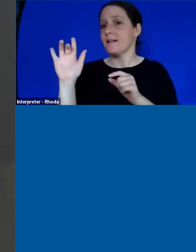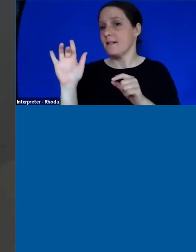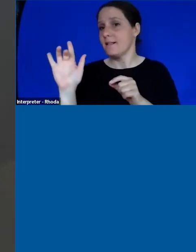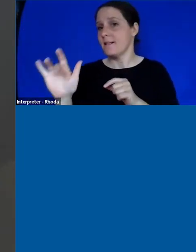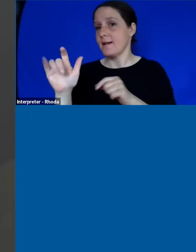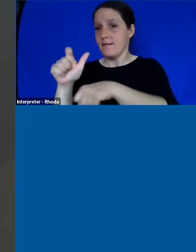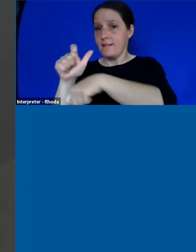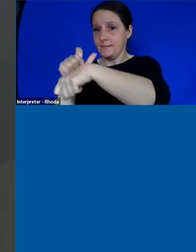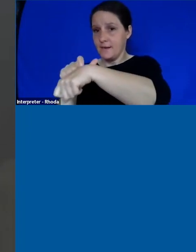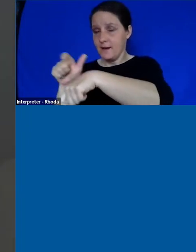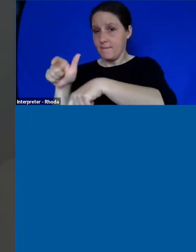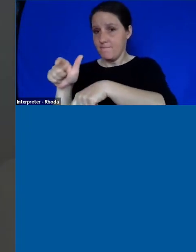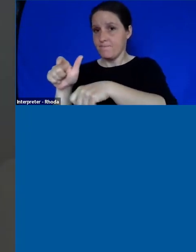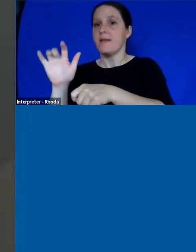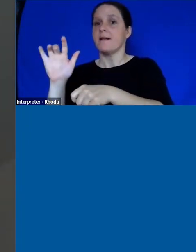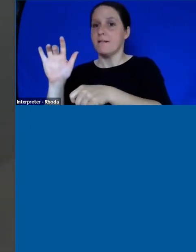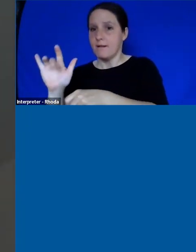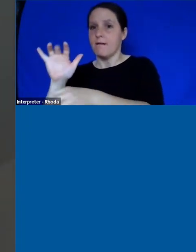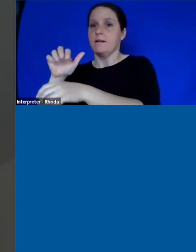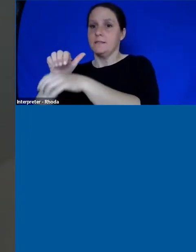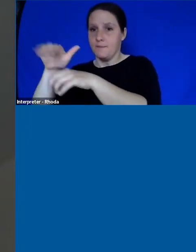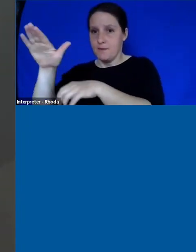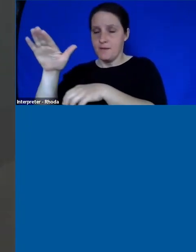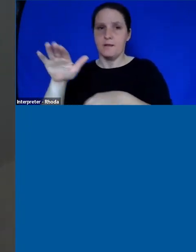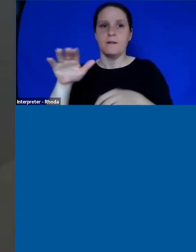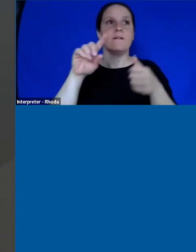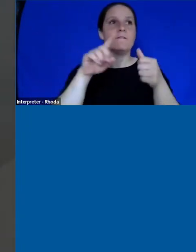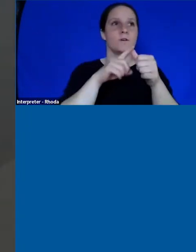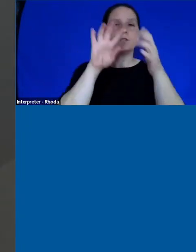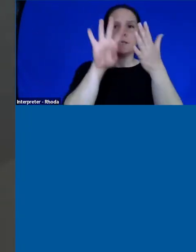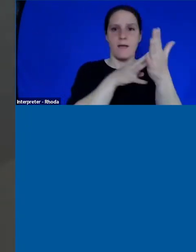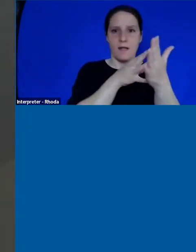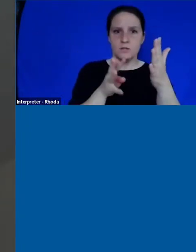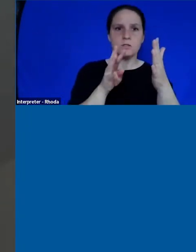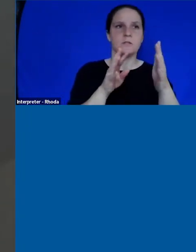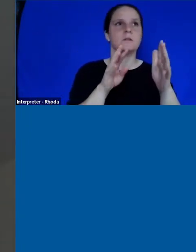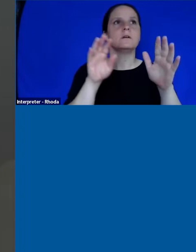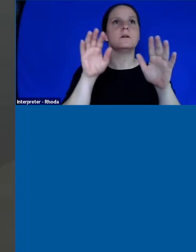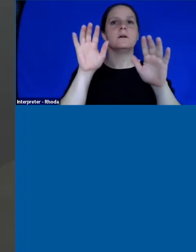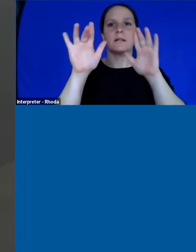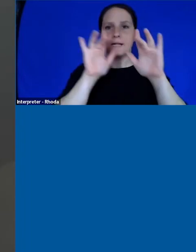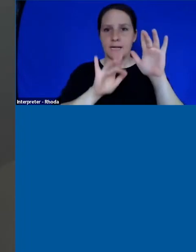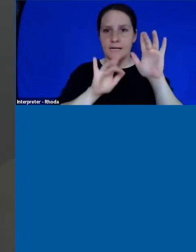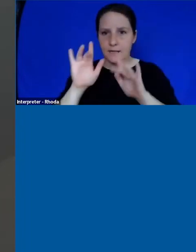We have to find the time in the calendar. Then we have to go find the submit button." And it wasn't working